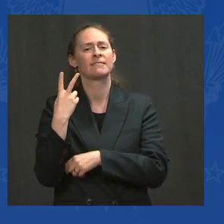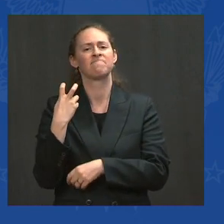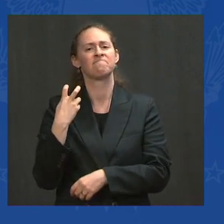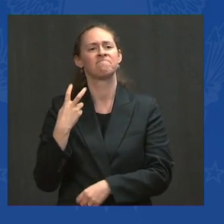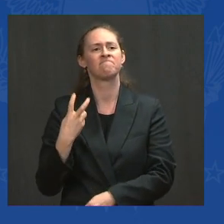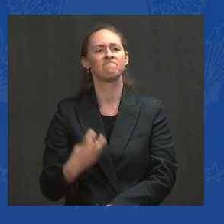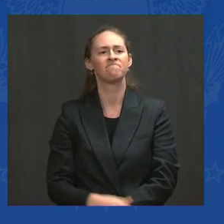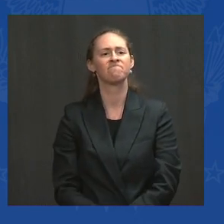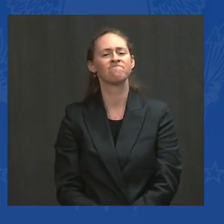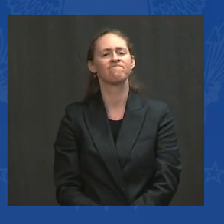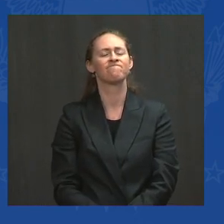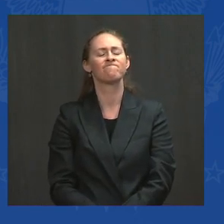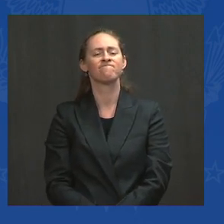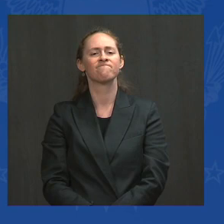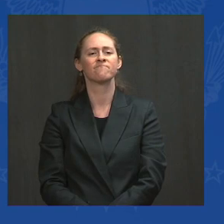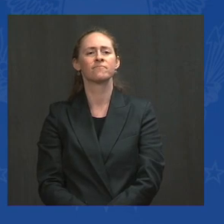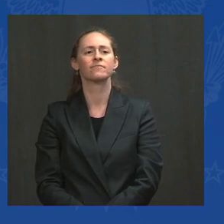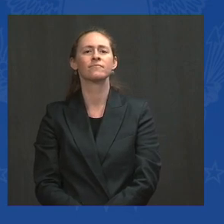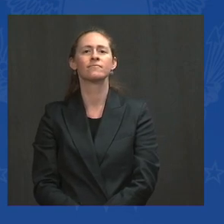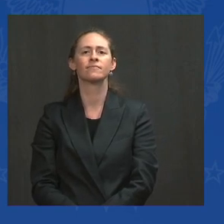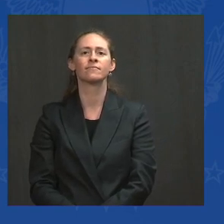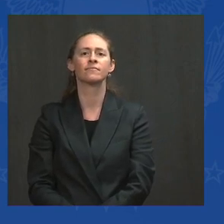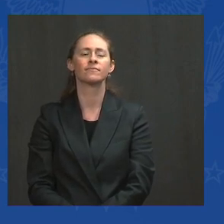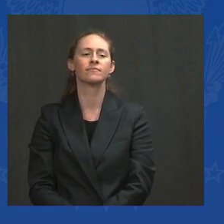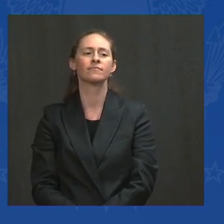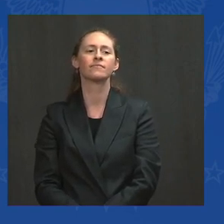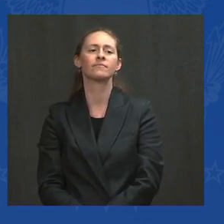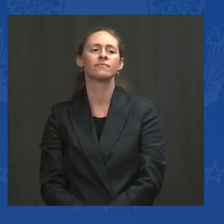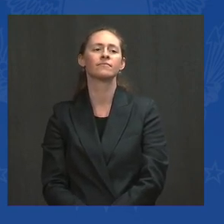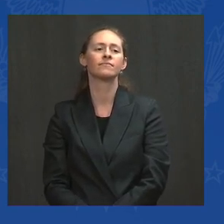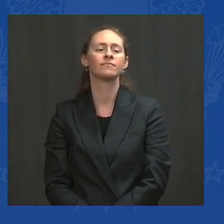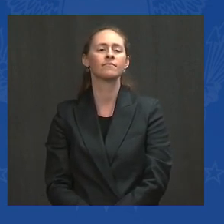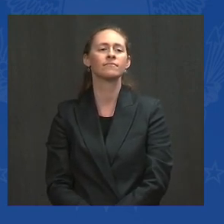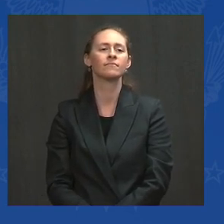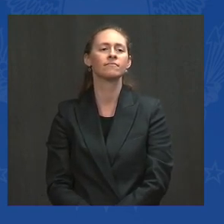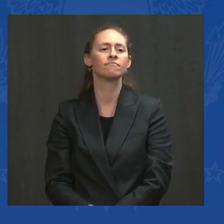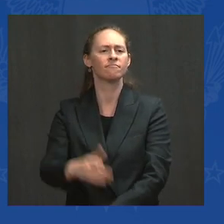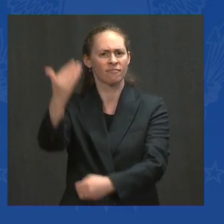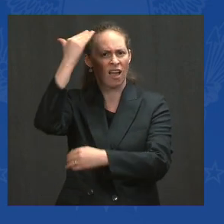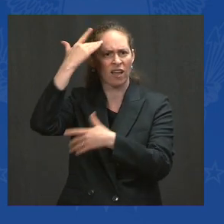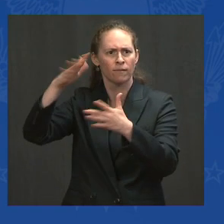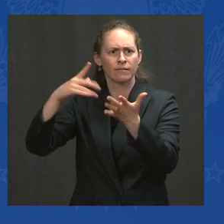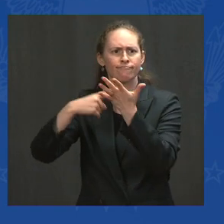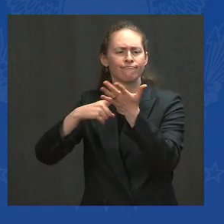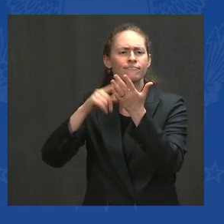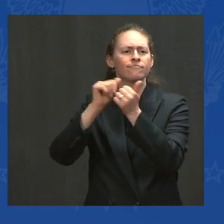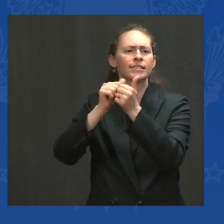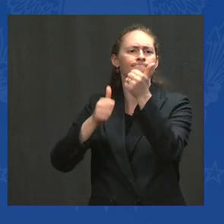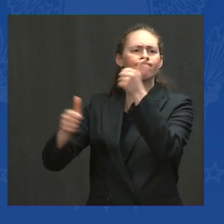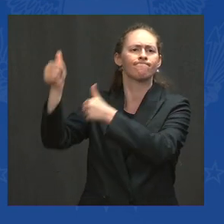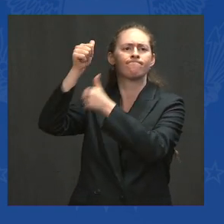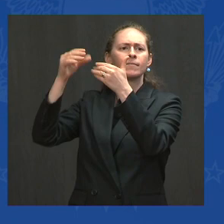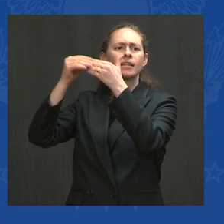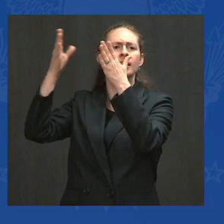But we have talked to your own top general in Afghanistan, General Scott Miller. He told ABC News the conditions are so